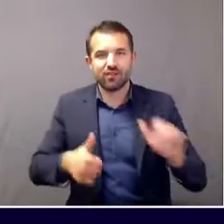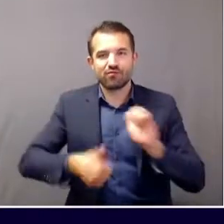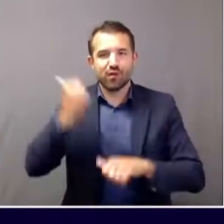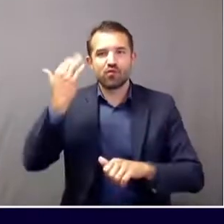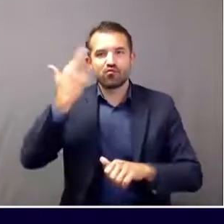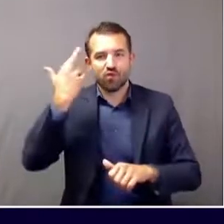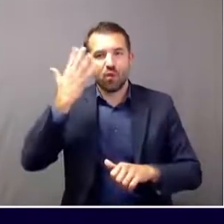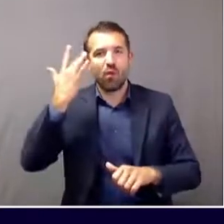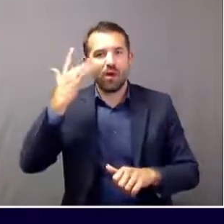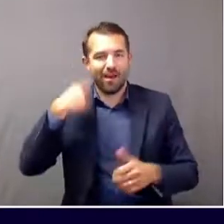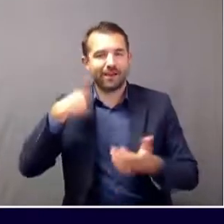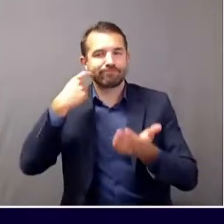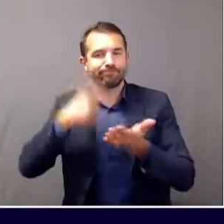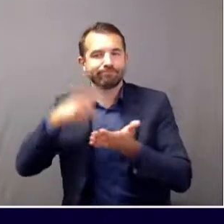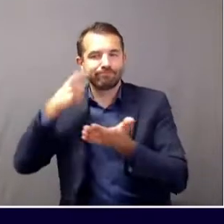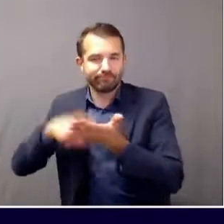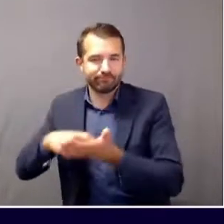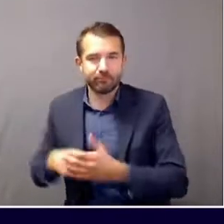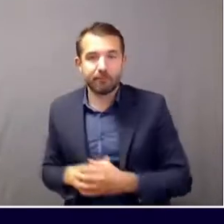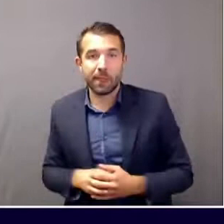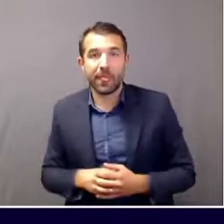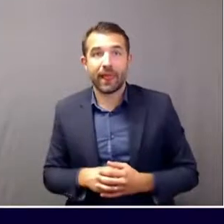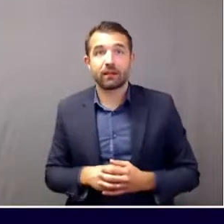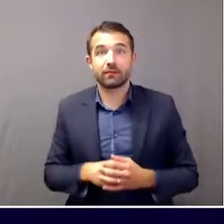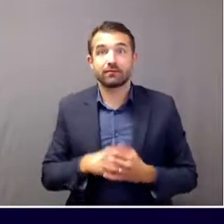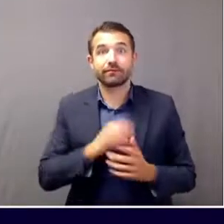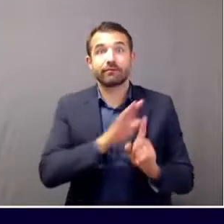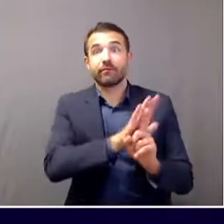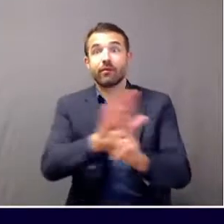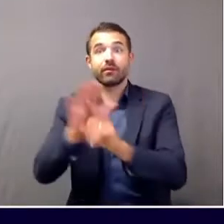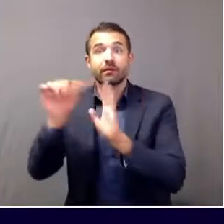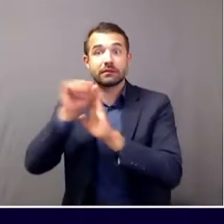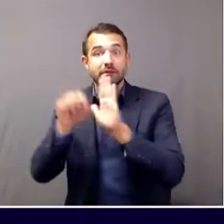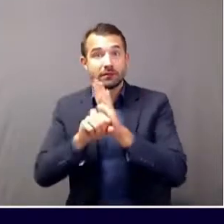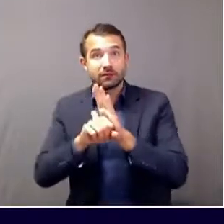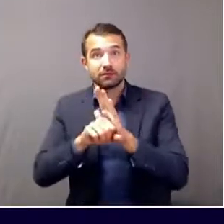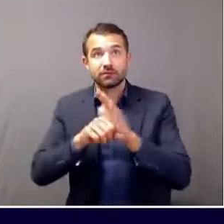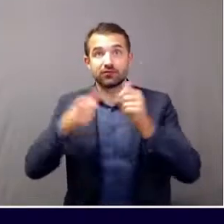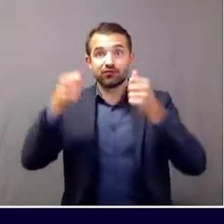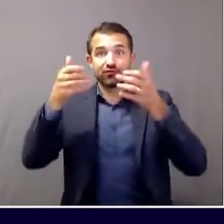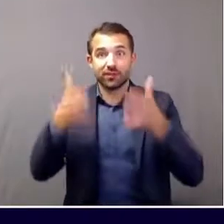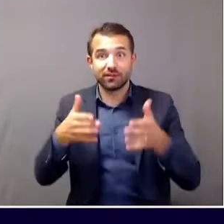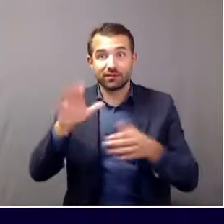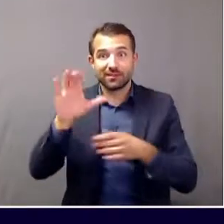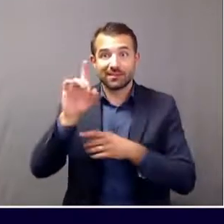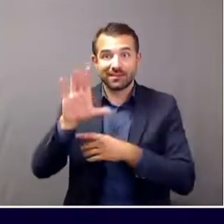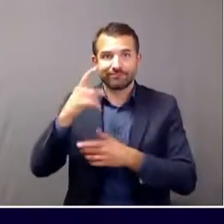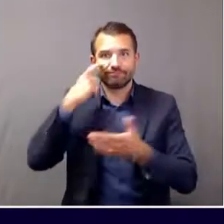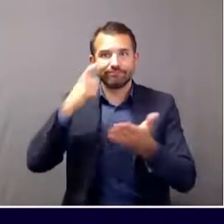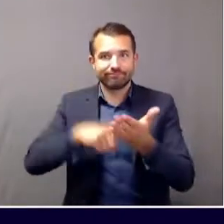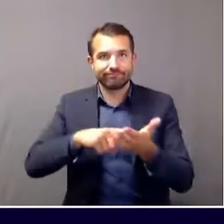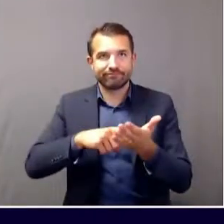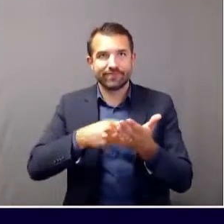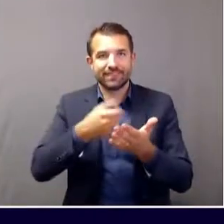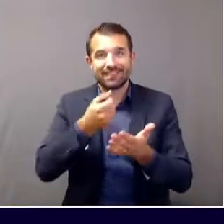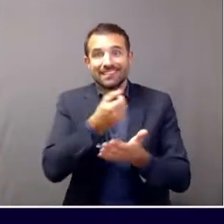to me R. a number of small focal